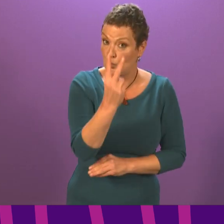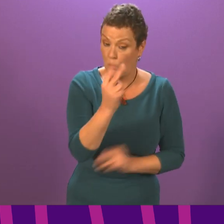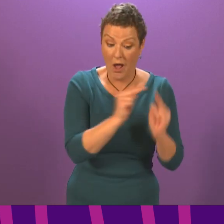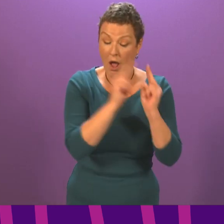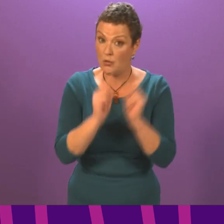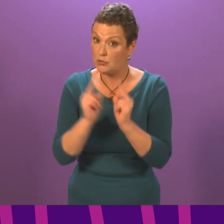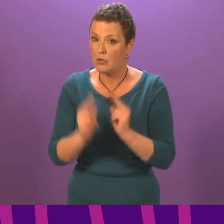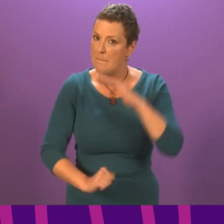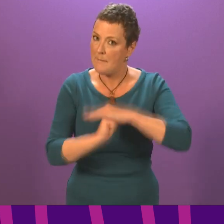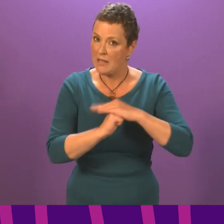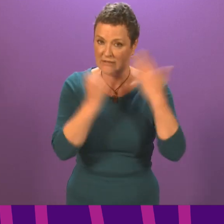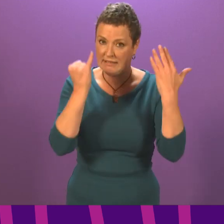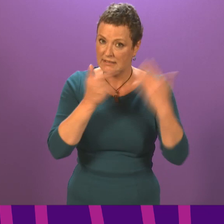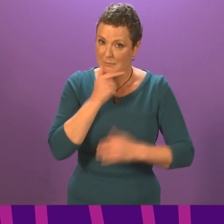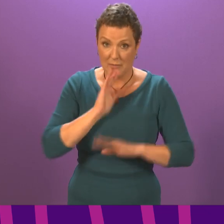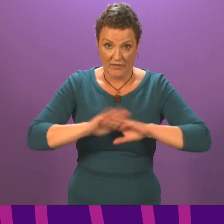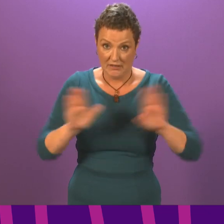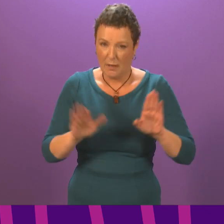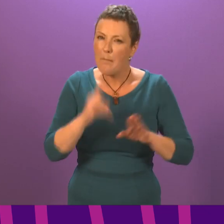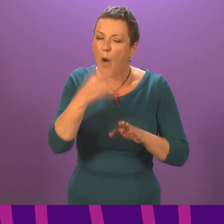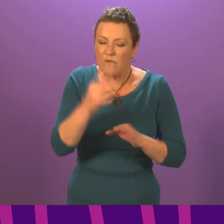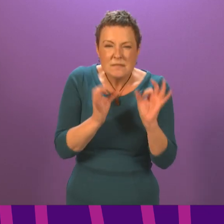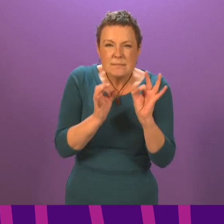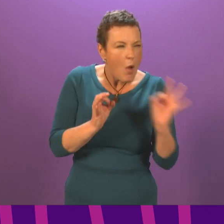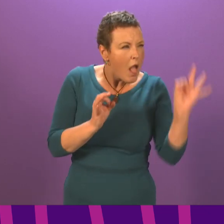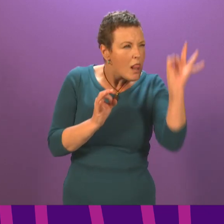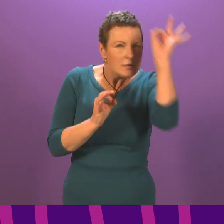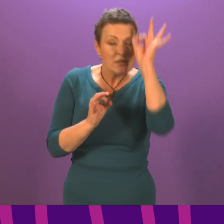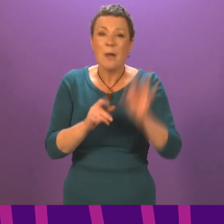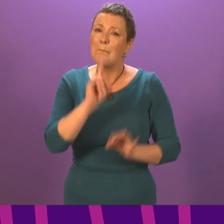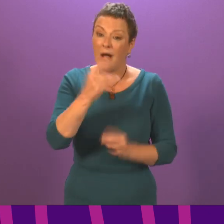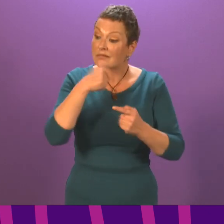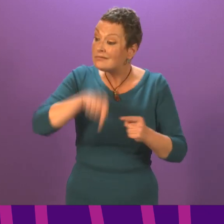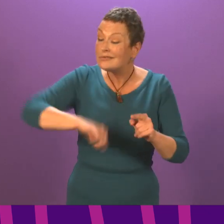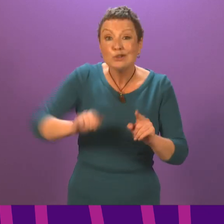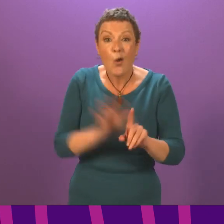However, I take this opportunity to remind people in the rest of the country that staying